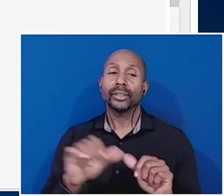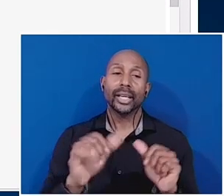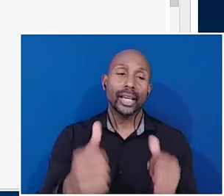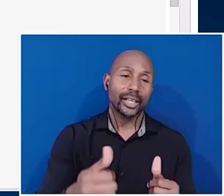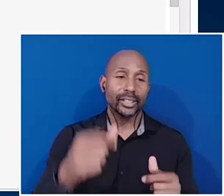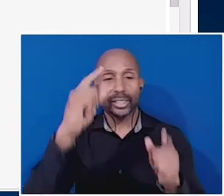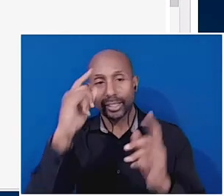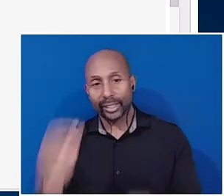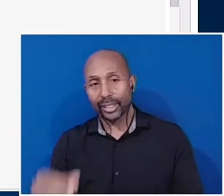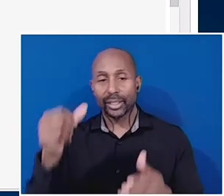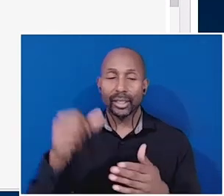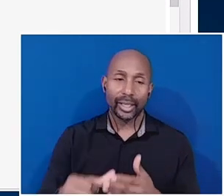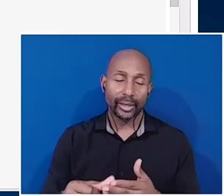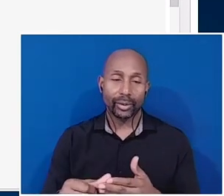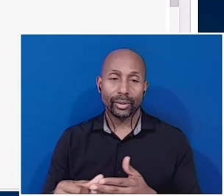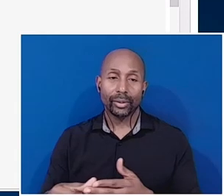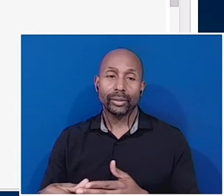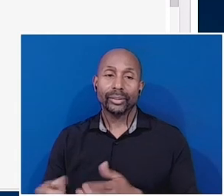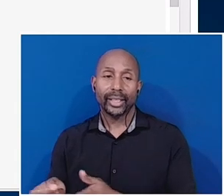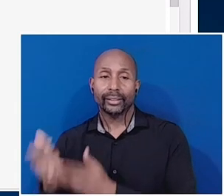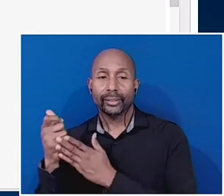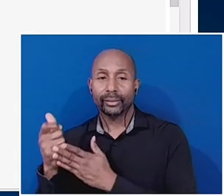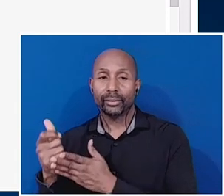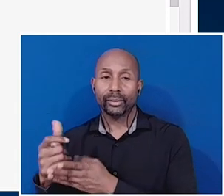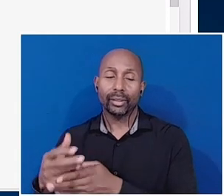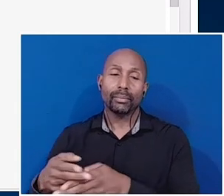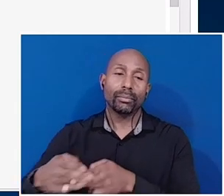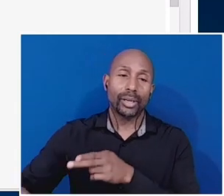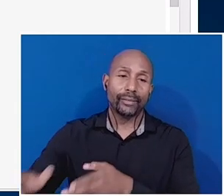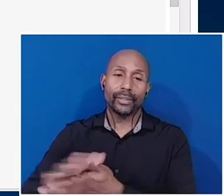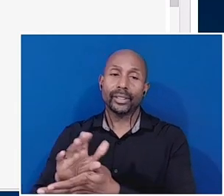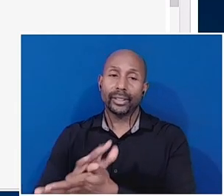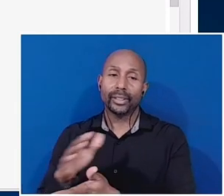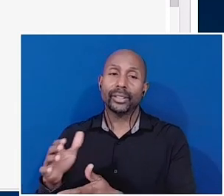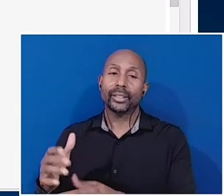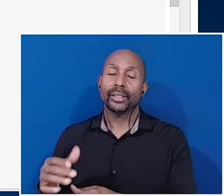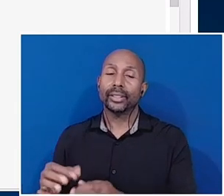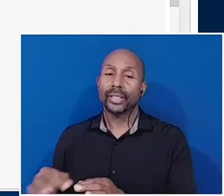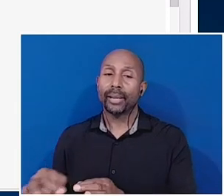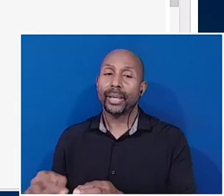brief statement. Yeah, exactly. Okay seeing none.